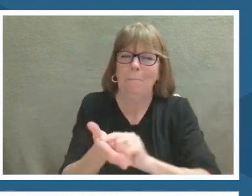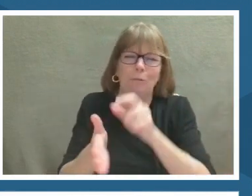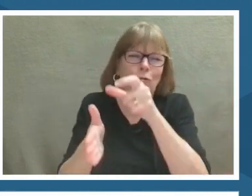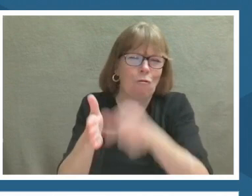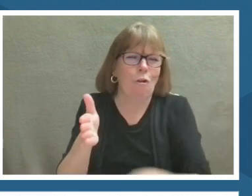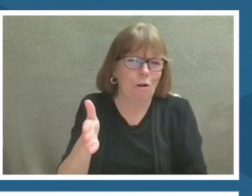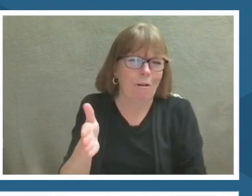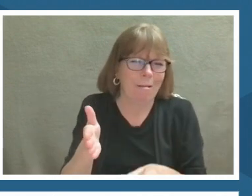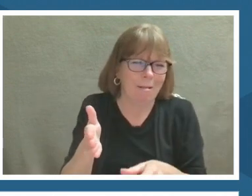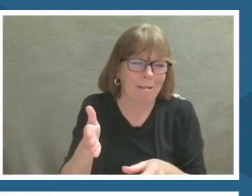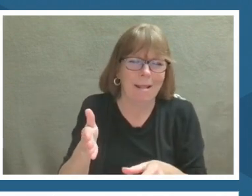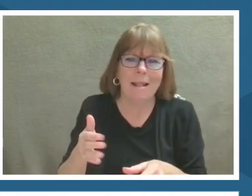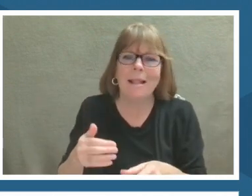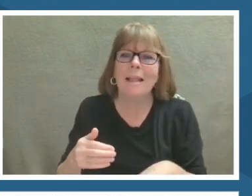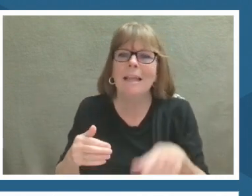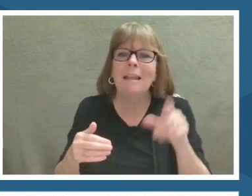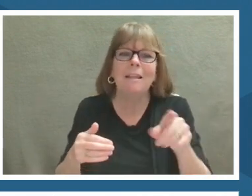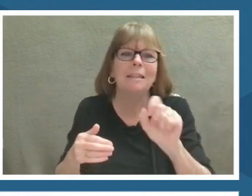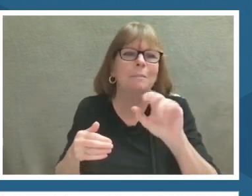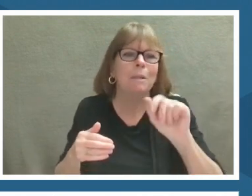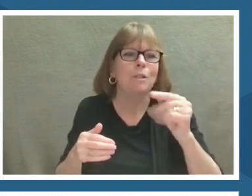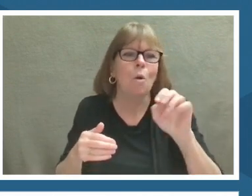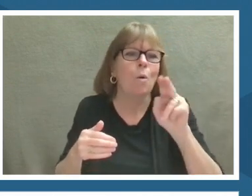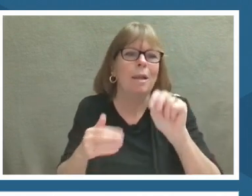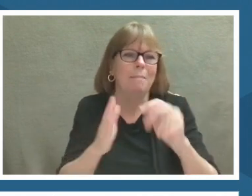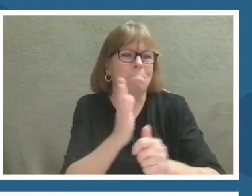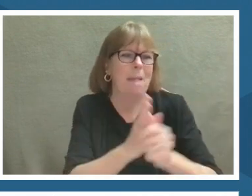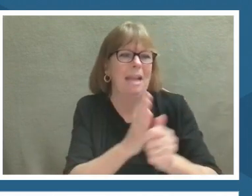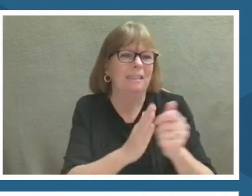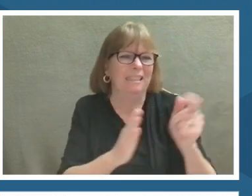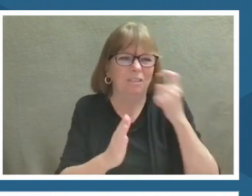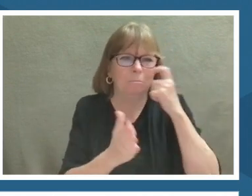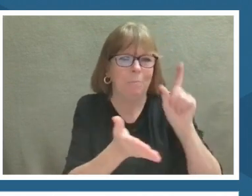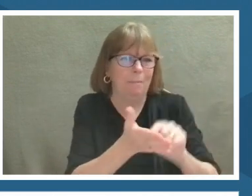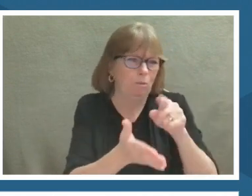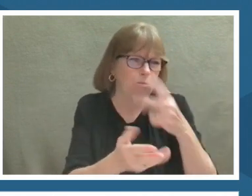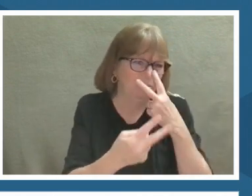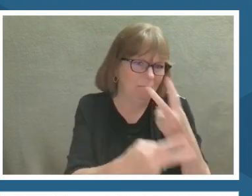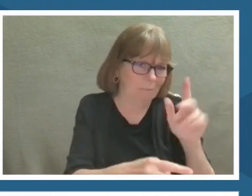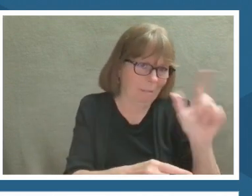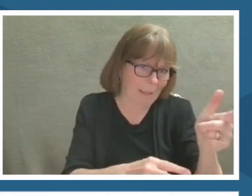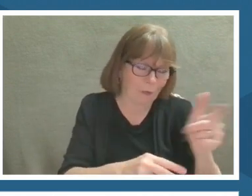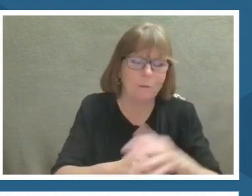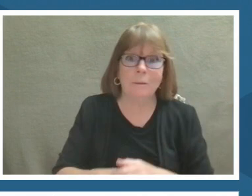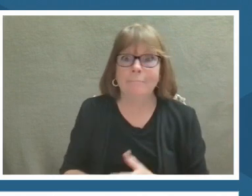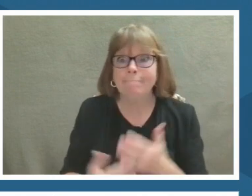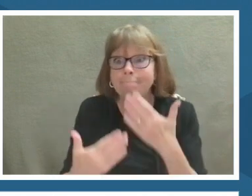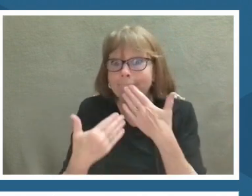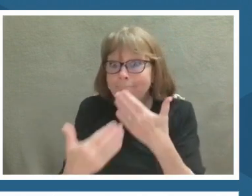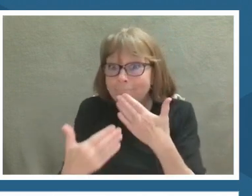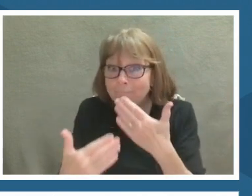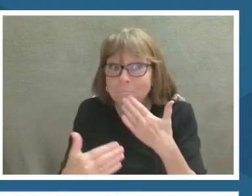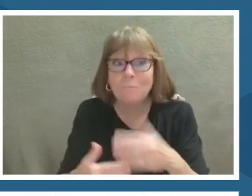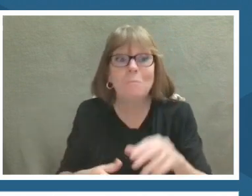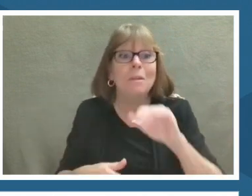magazine so we'll share that link with you later and we're also fortunate to be